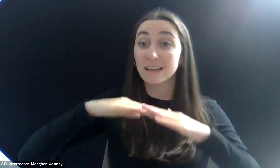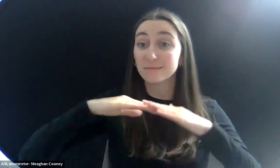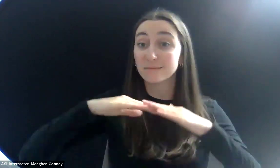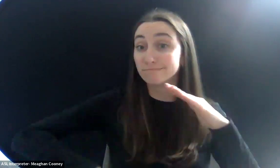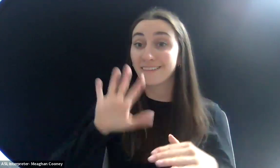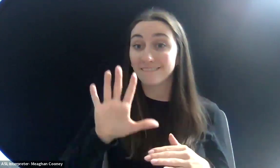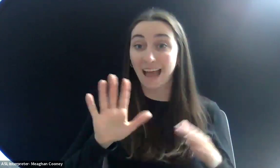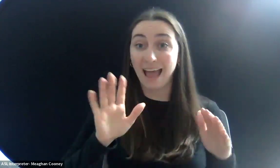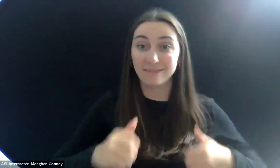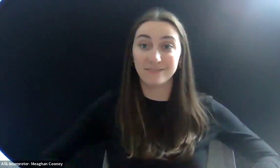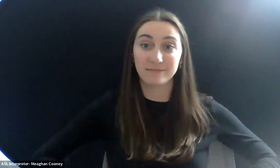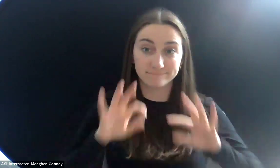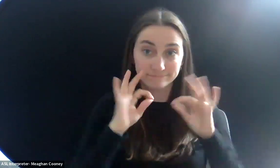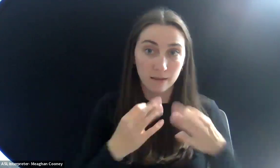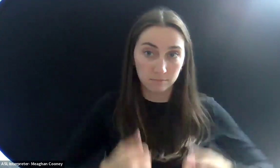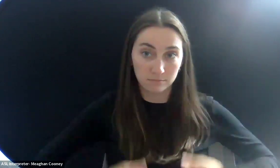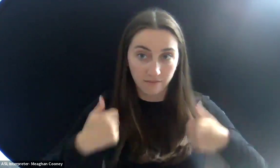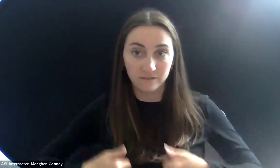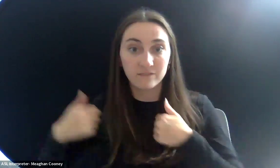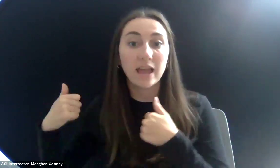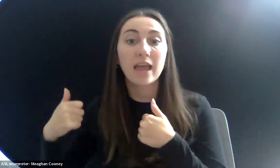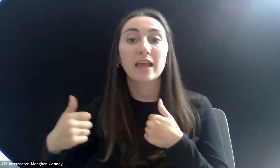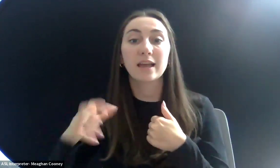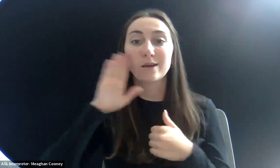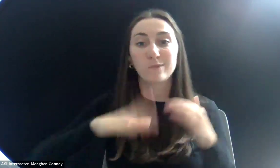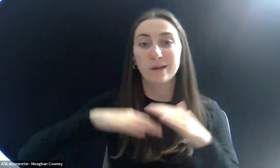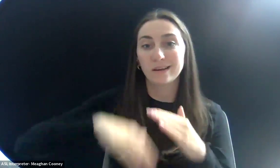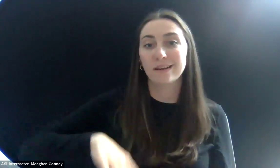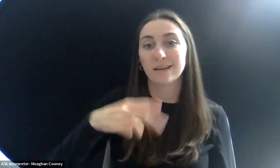be either HERS 40 or passive house as the standard.